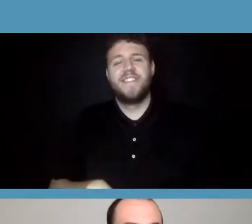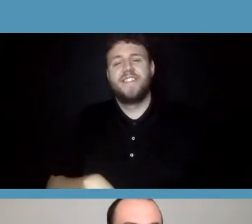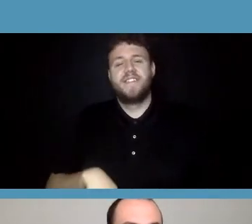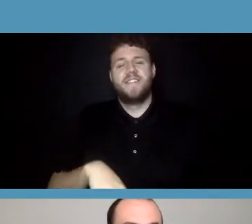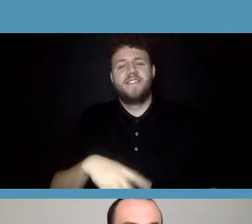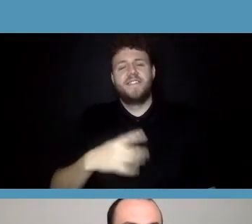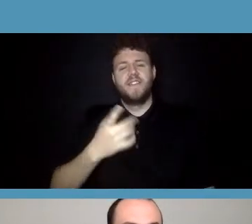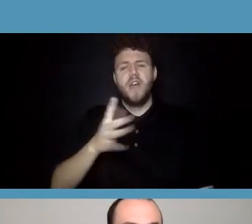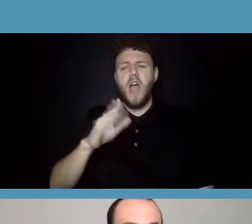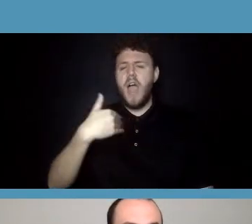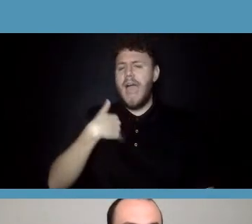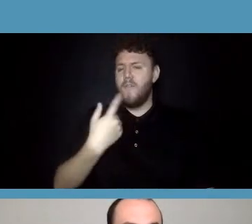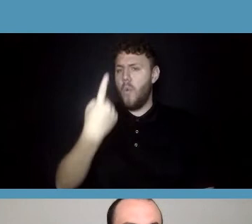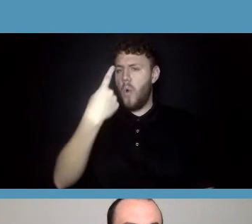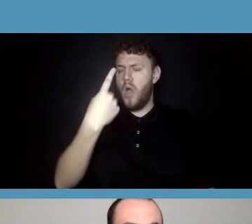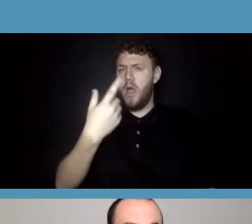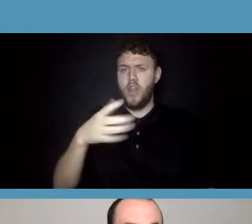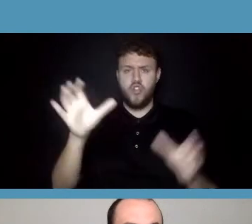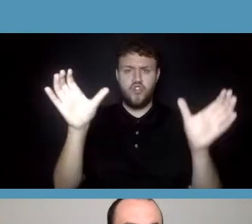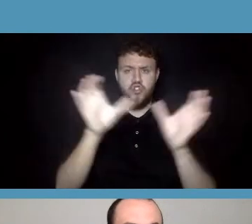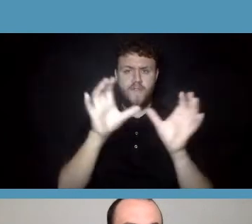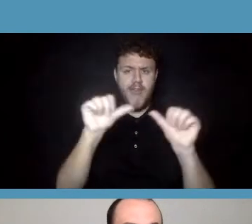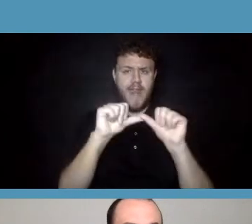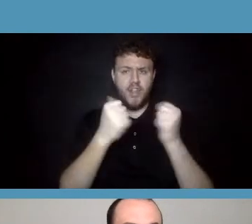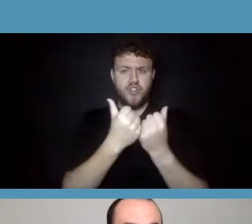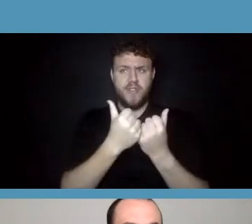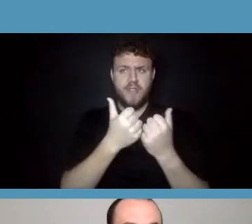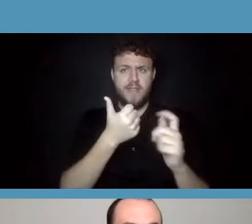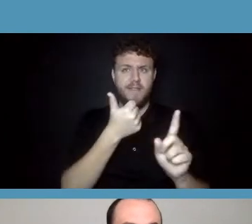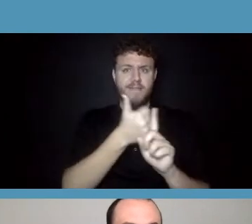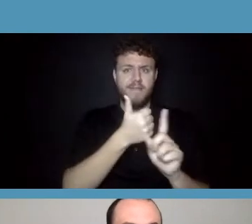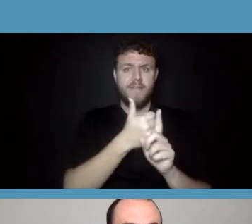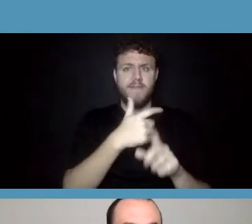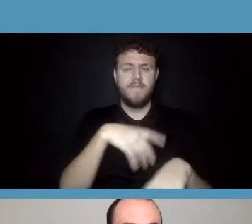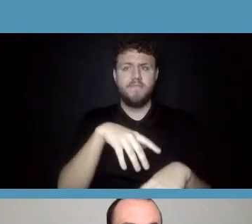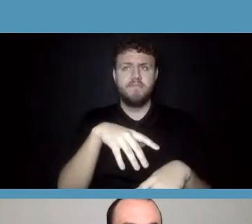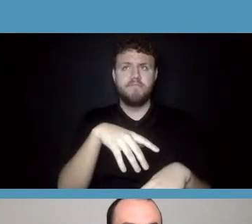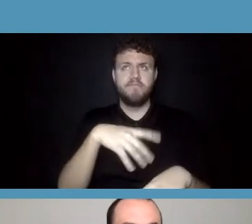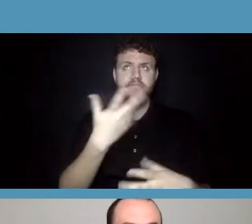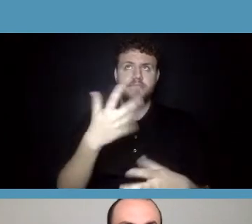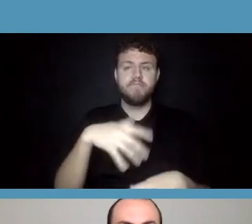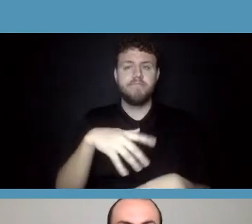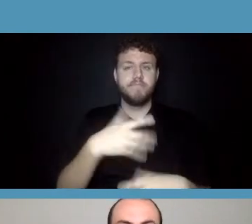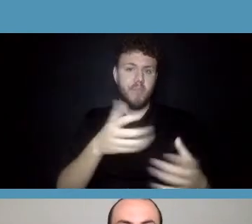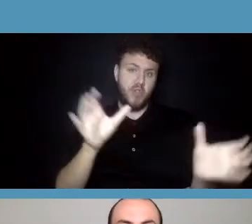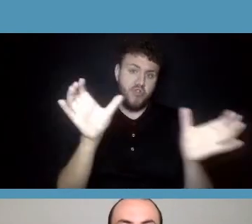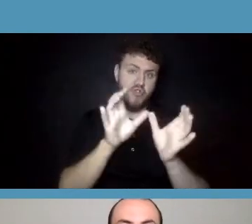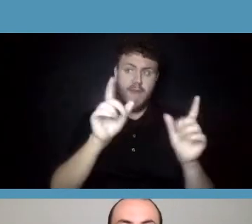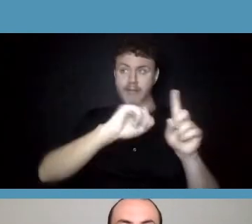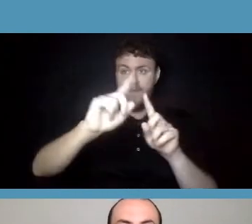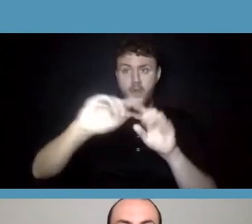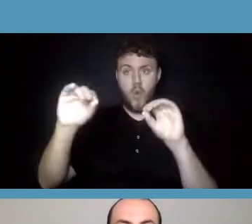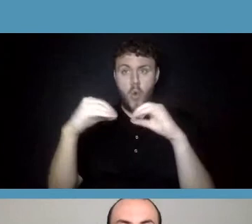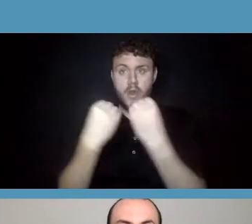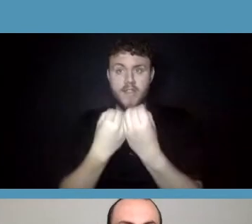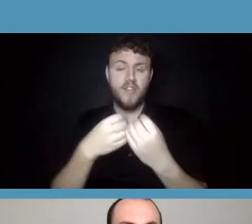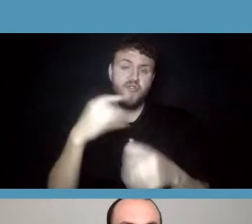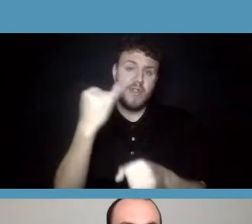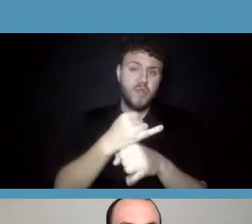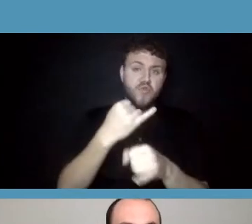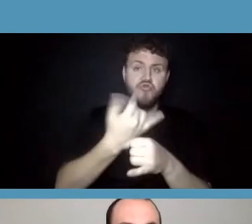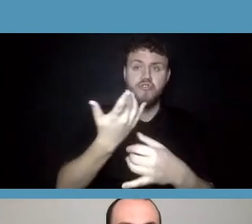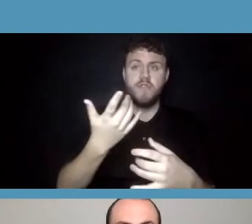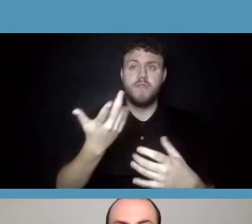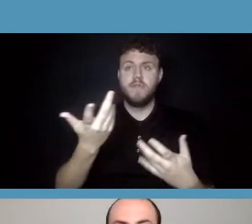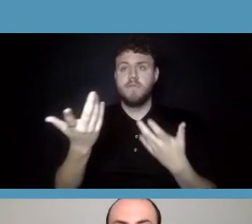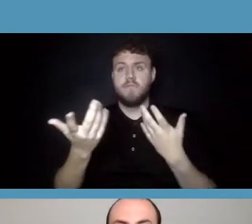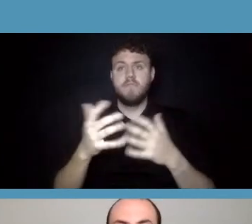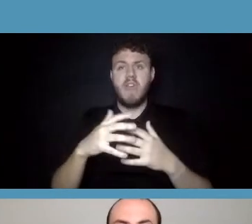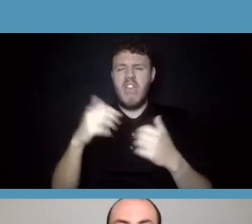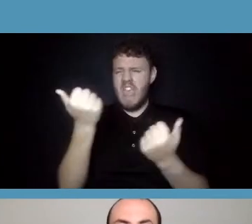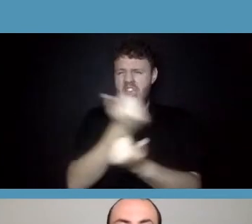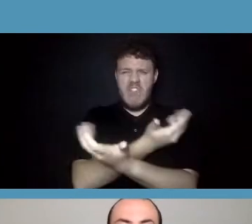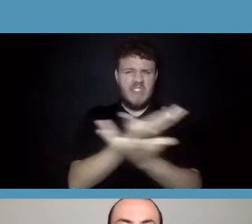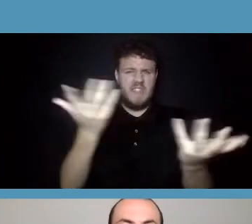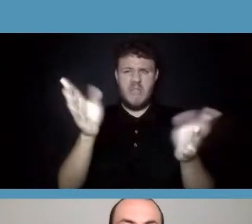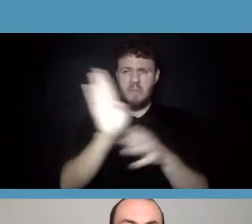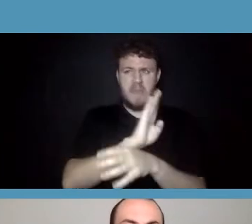one certifying agency that certifies organizations and institutions and anything, any business